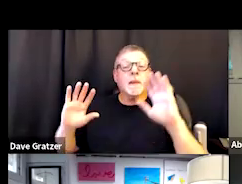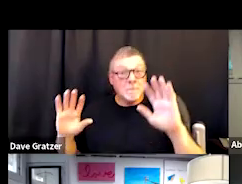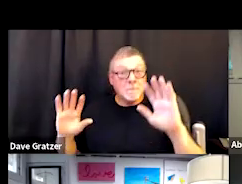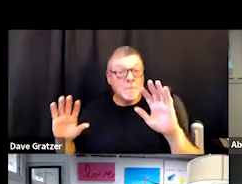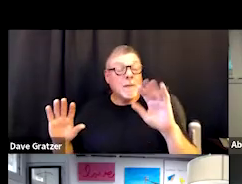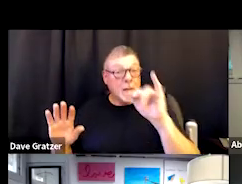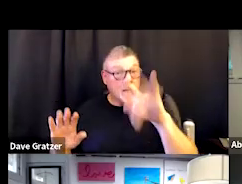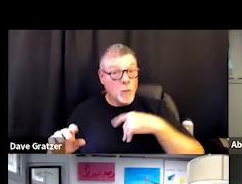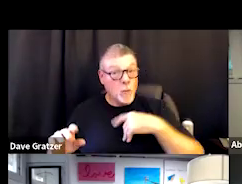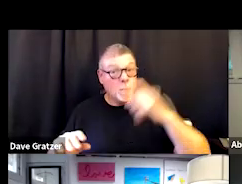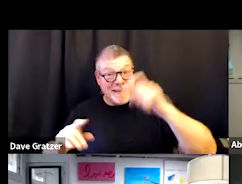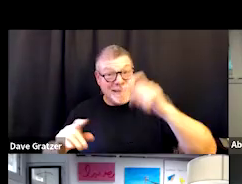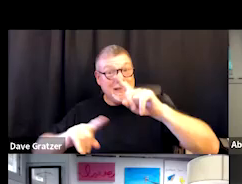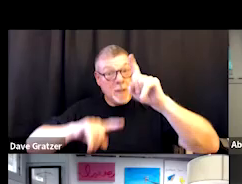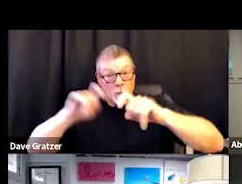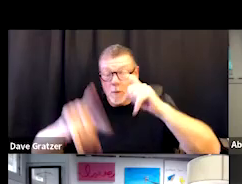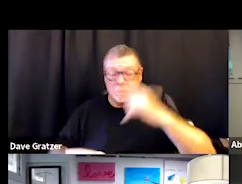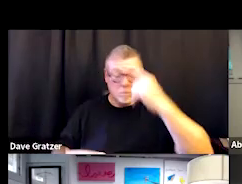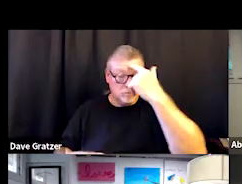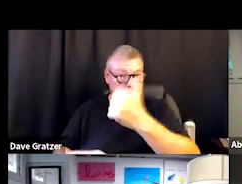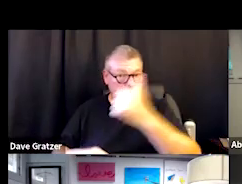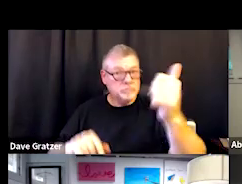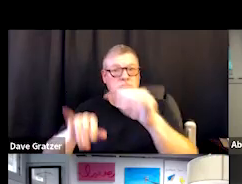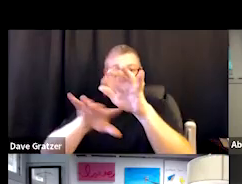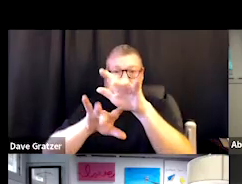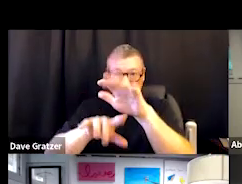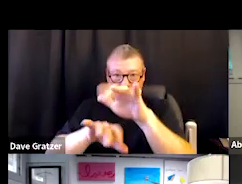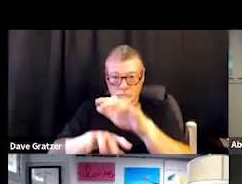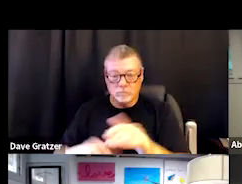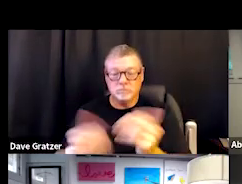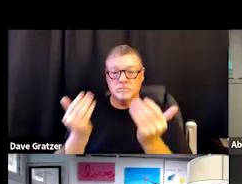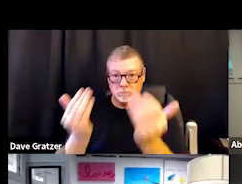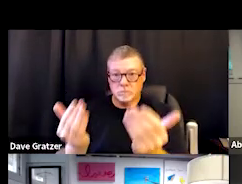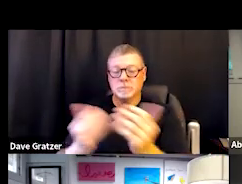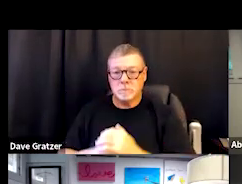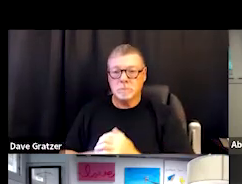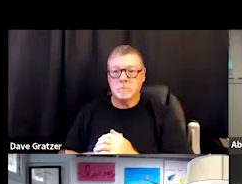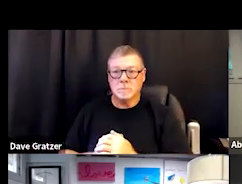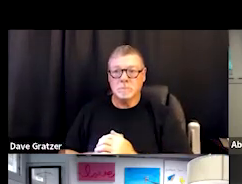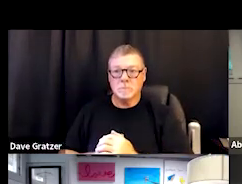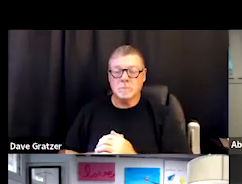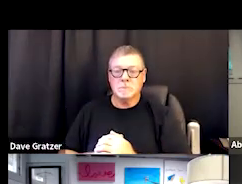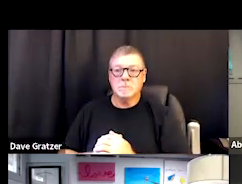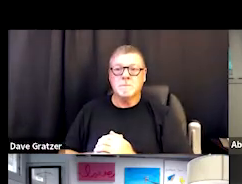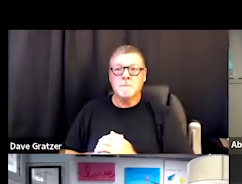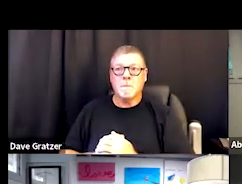that you would like us to address, feel free to put them in the Q&A. So Amanda, I'm gonna,